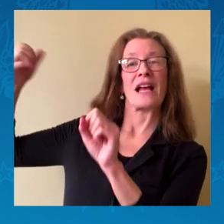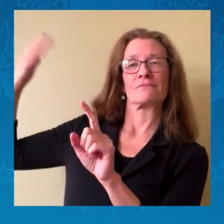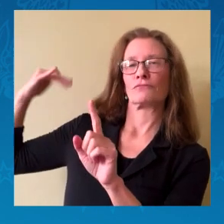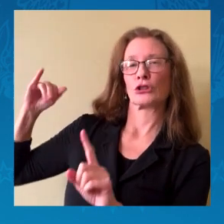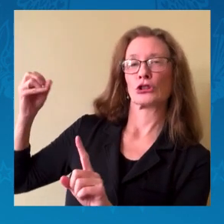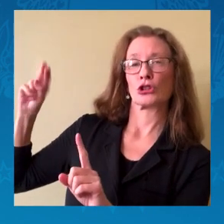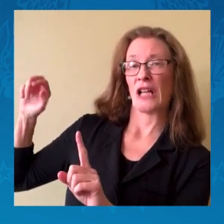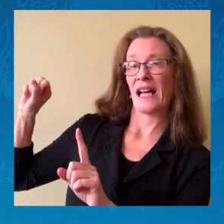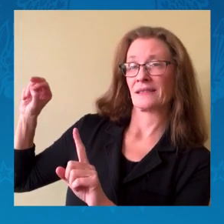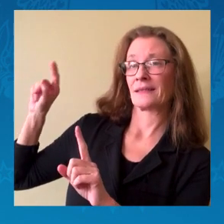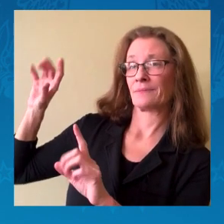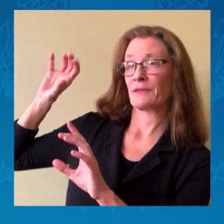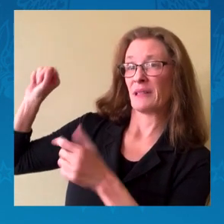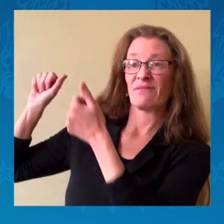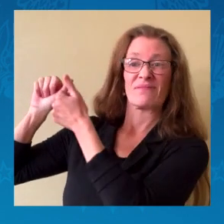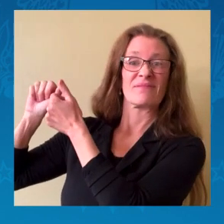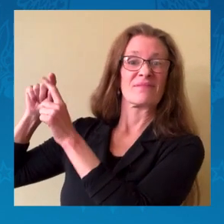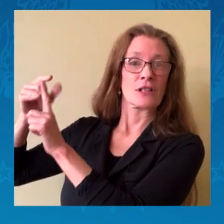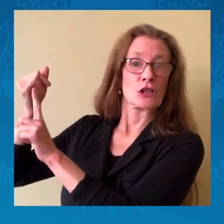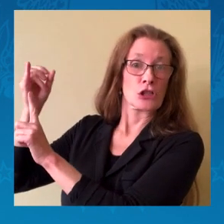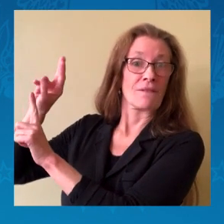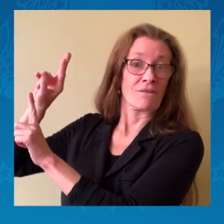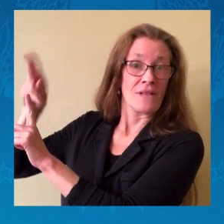establishing the first National Space Council.